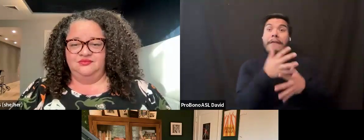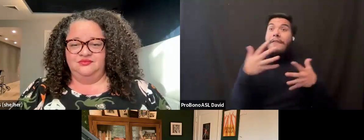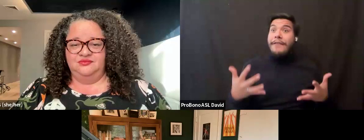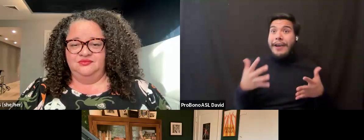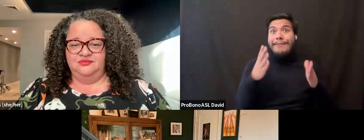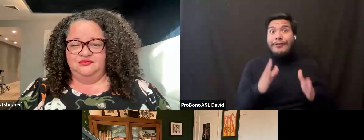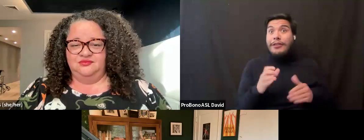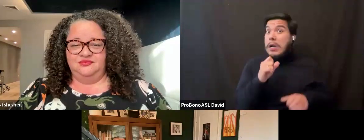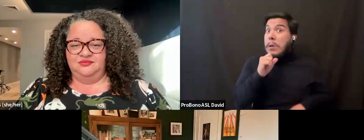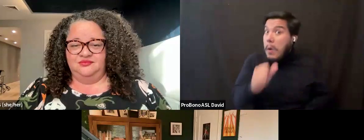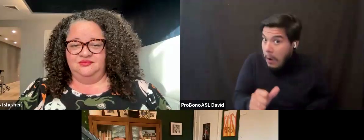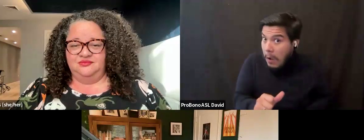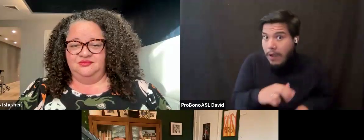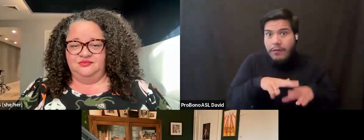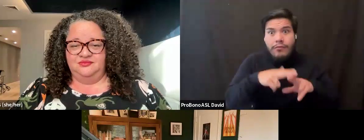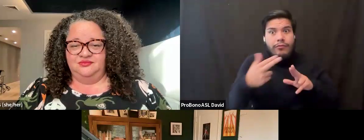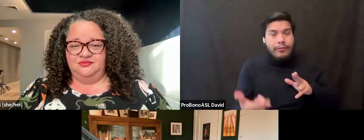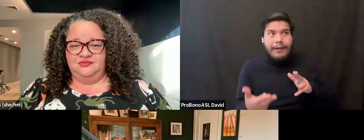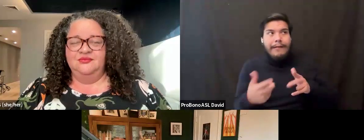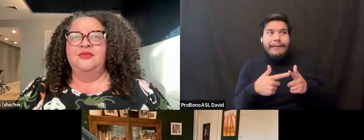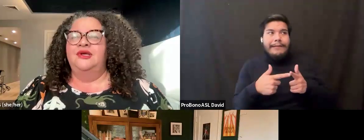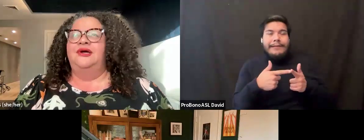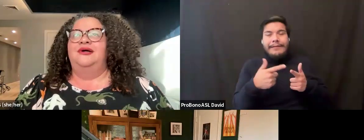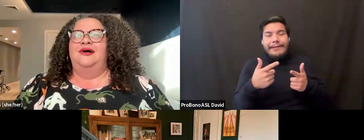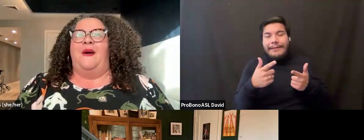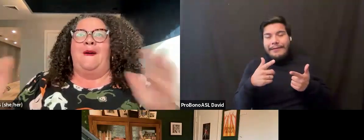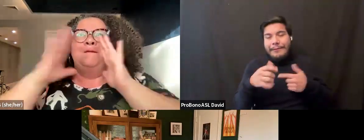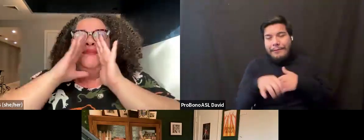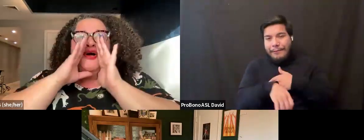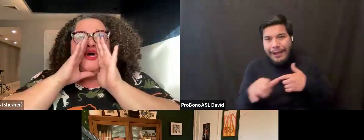and it's the whale. That's that one. The second one is just the whale boo.